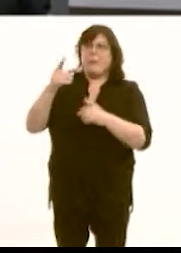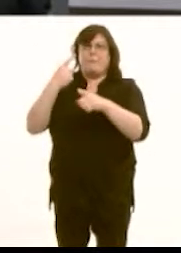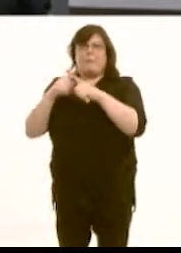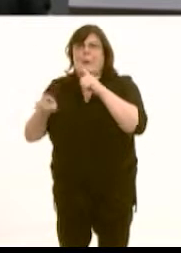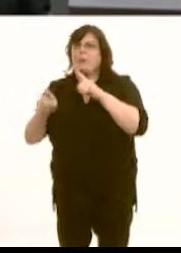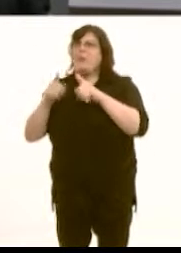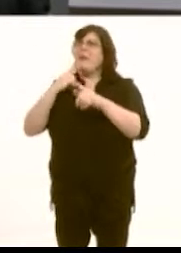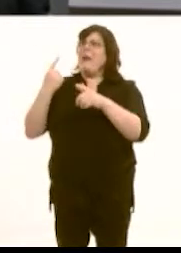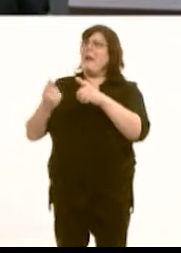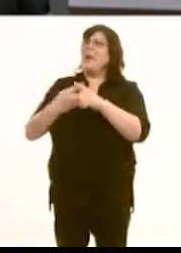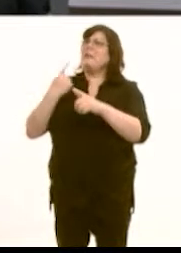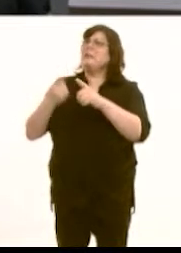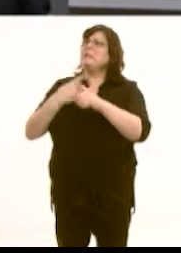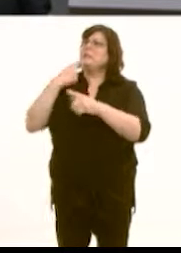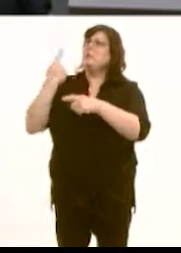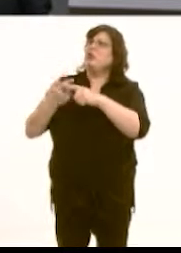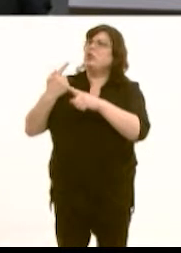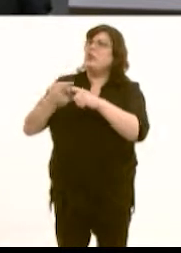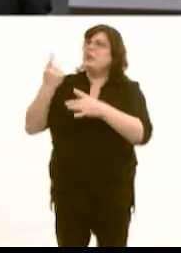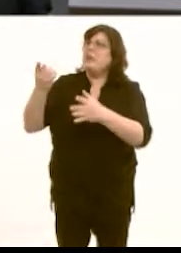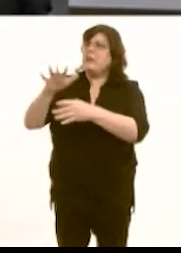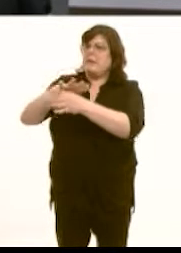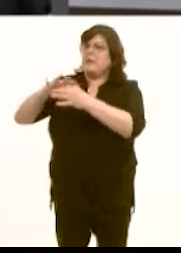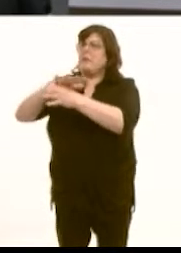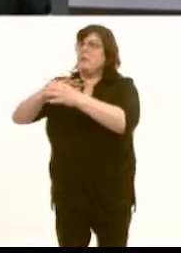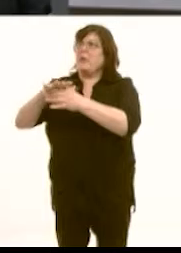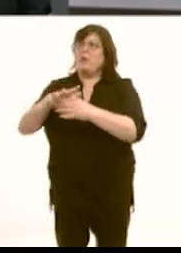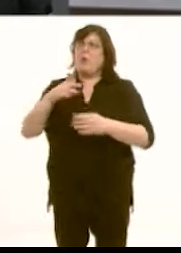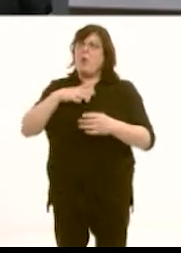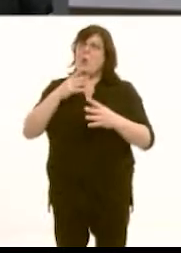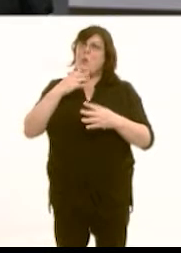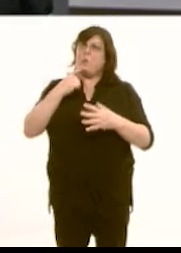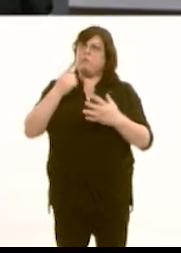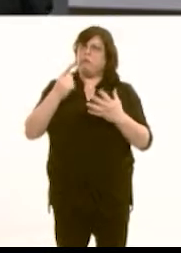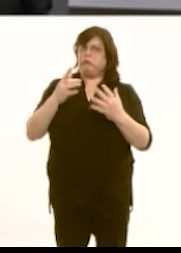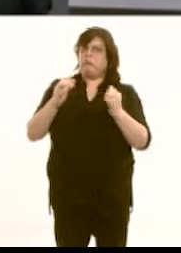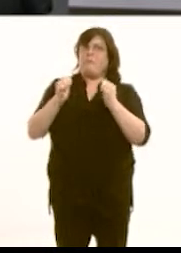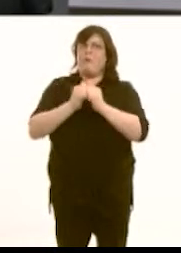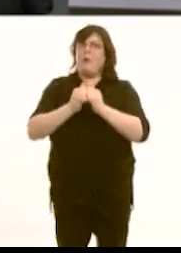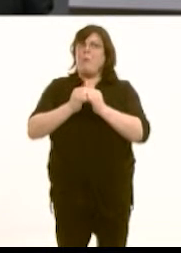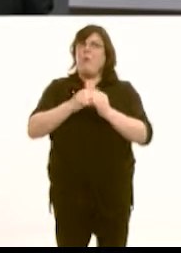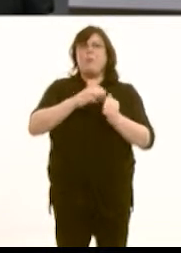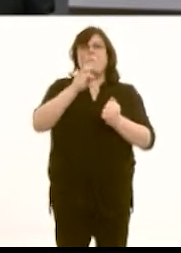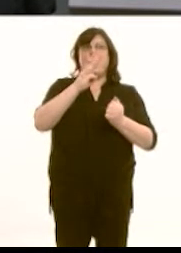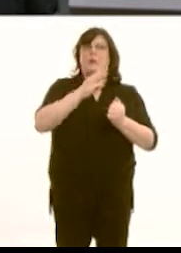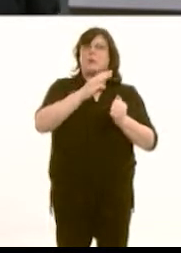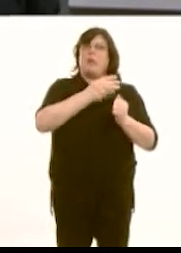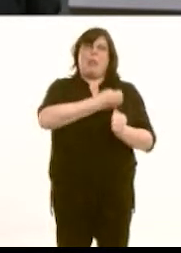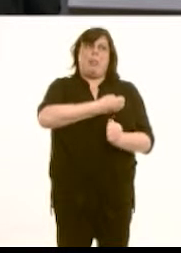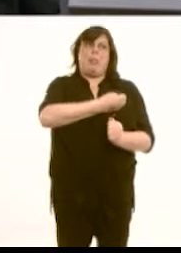Are you able to confirm that a Welsh Labour Government will not go down the road that the Tories would take if they were in power here?